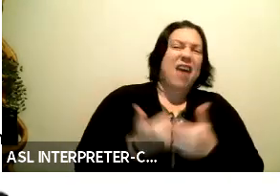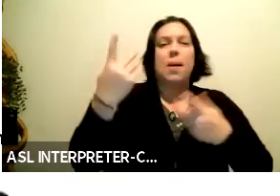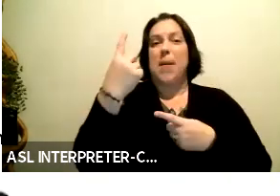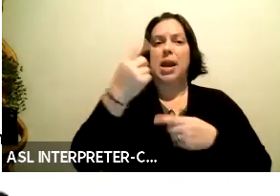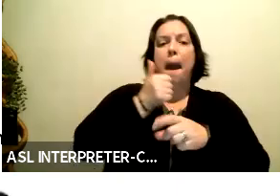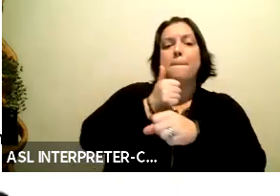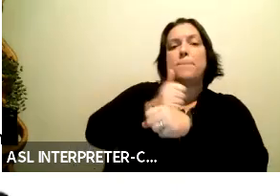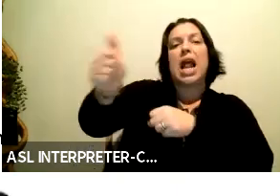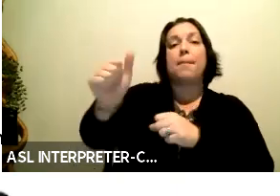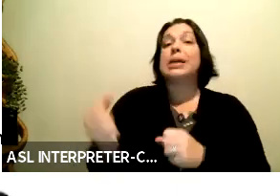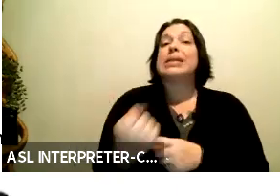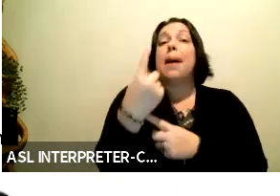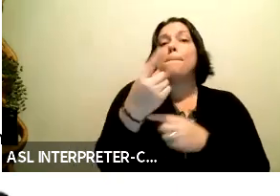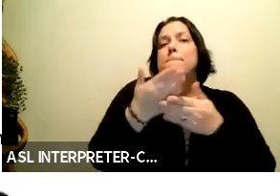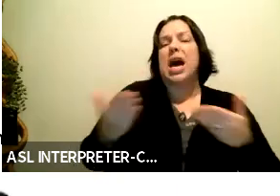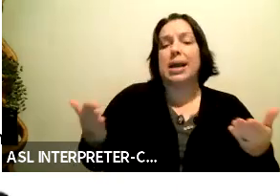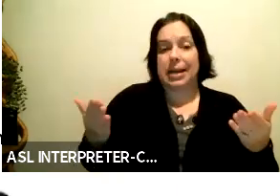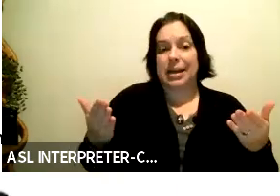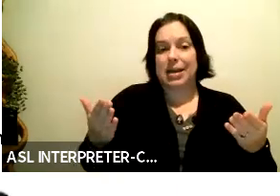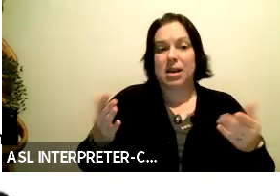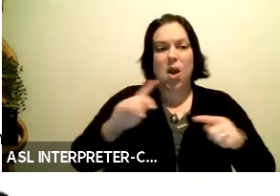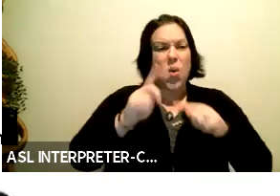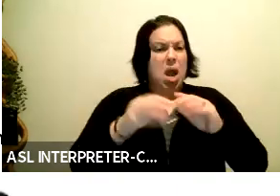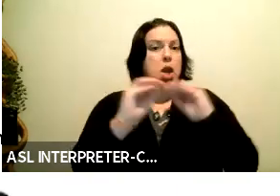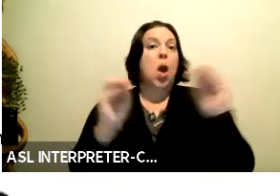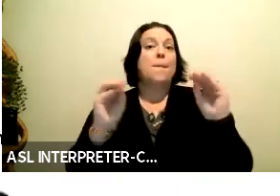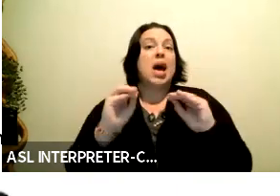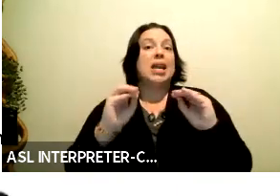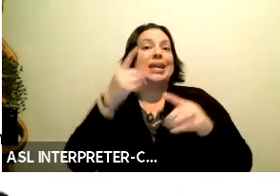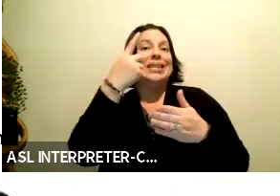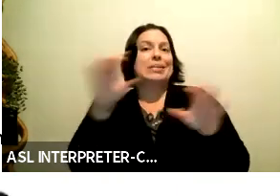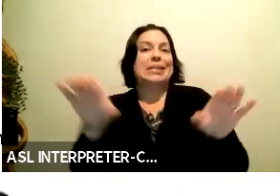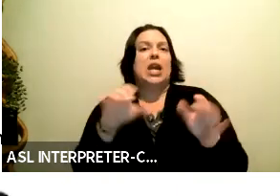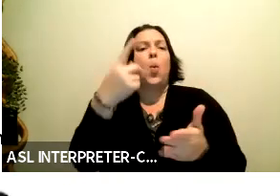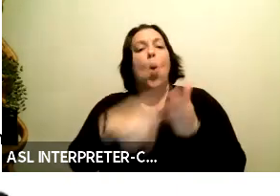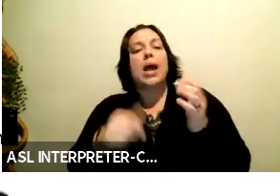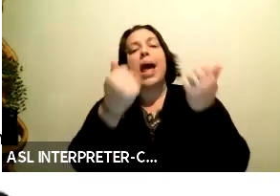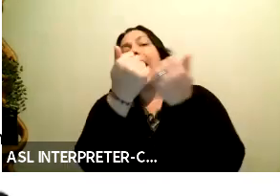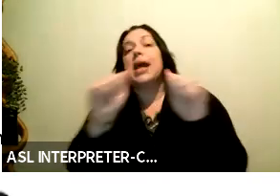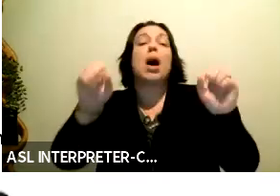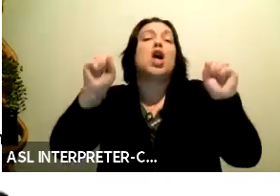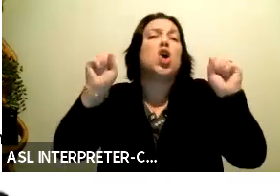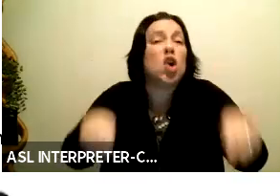So no matter what our job is in emergencies, no matter how we participate, all emergency